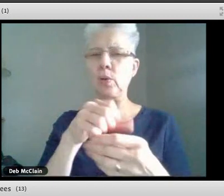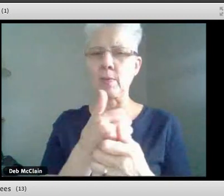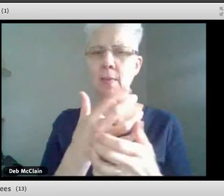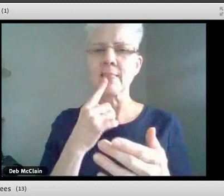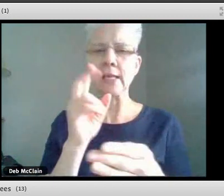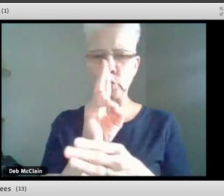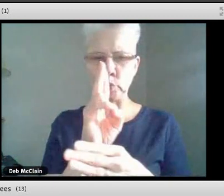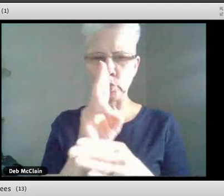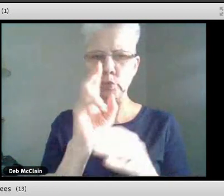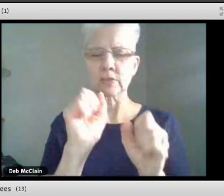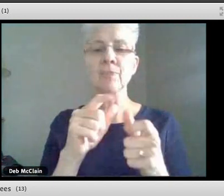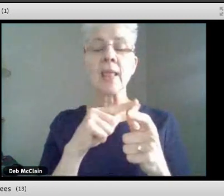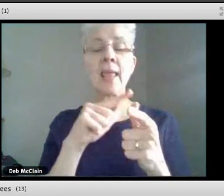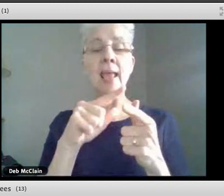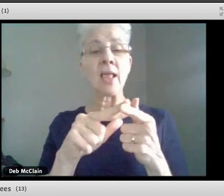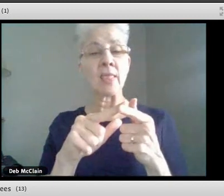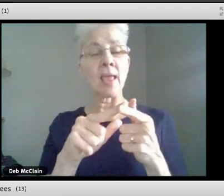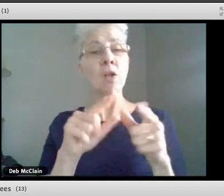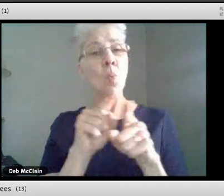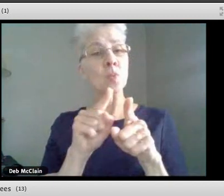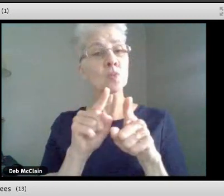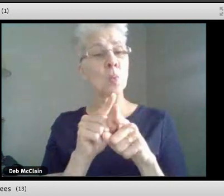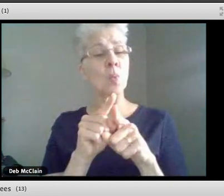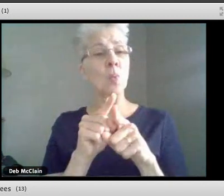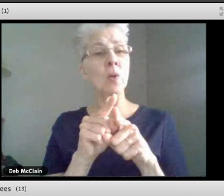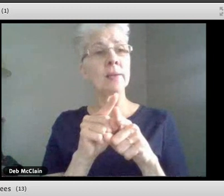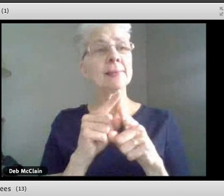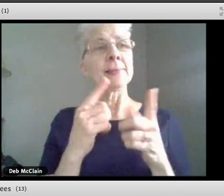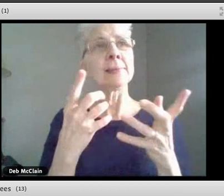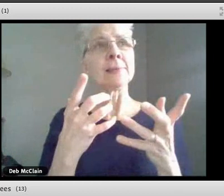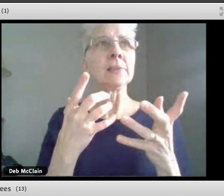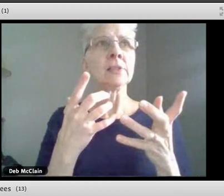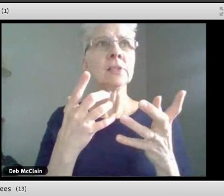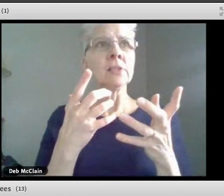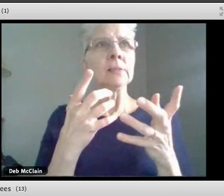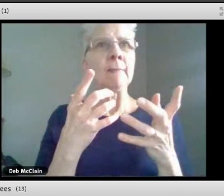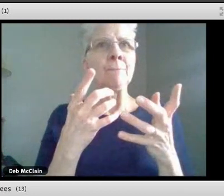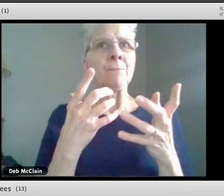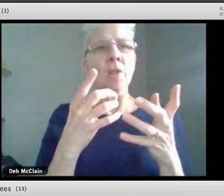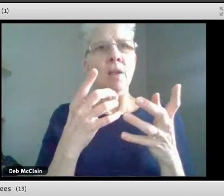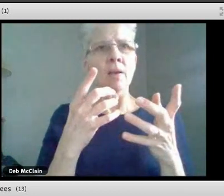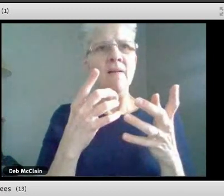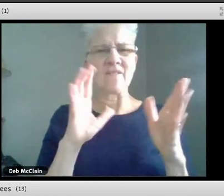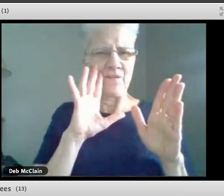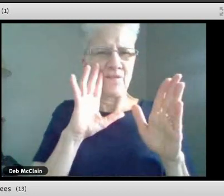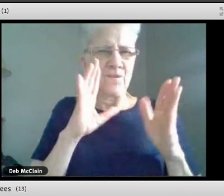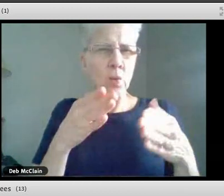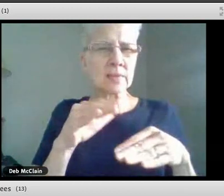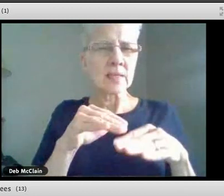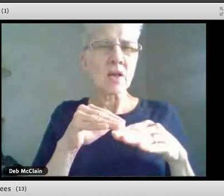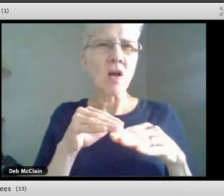and it, you know, also focuses on equal access,